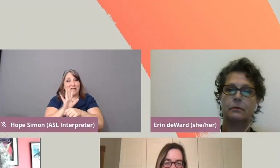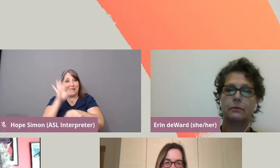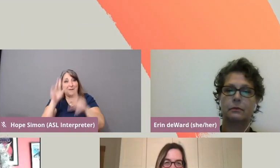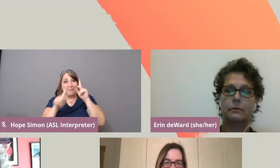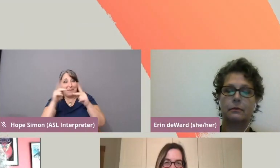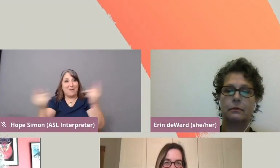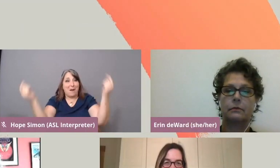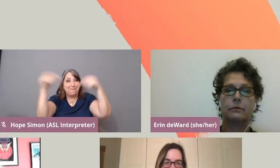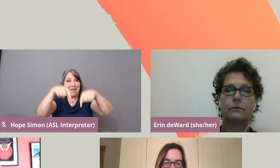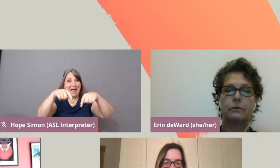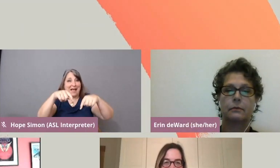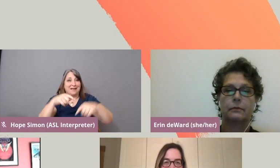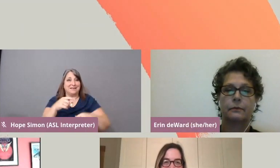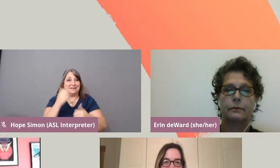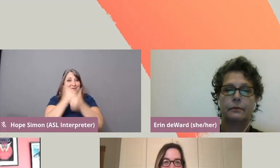Even better.